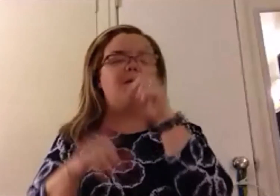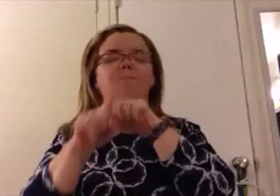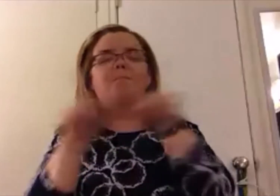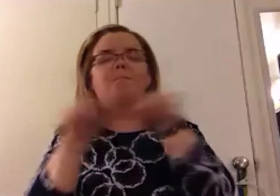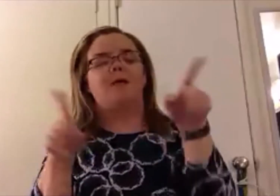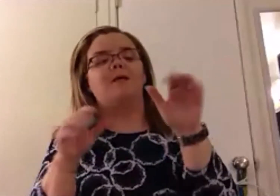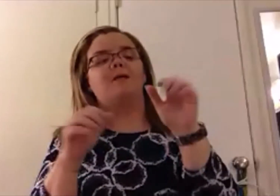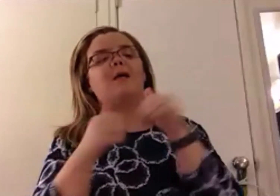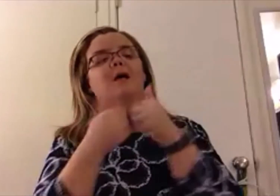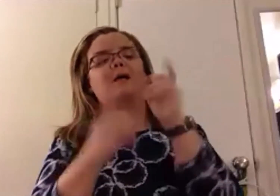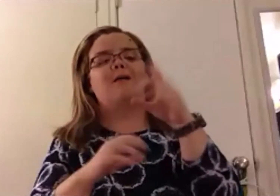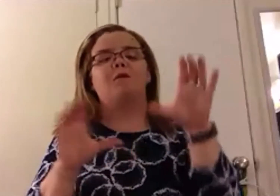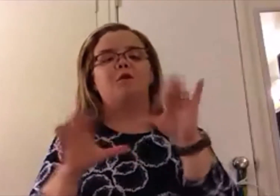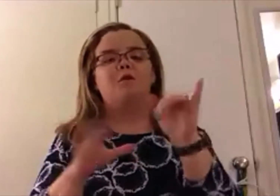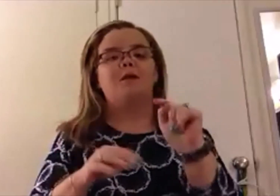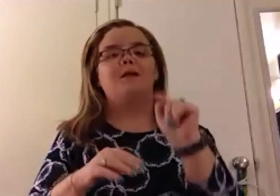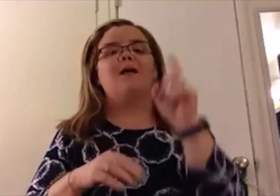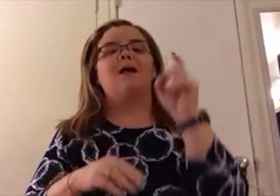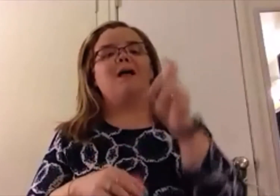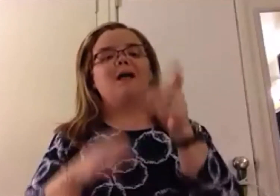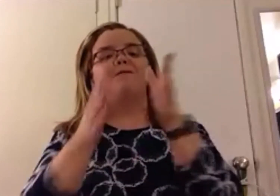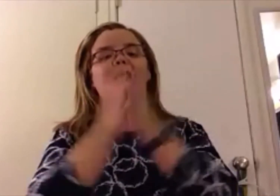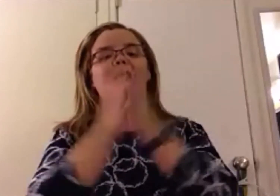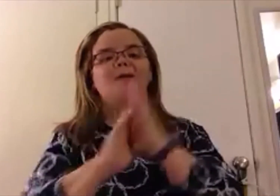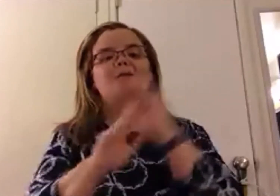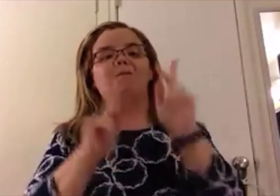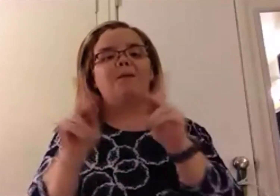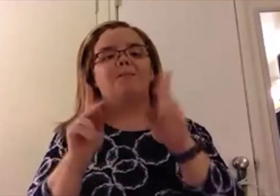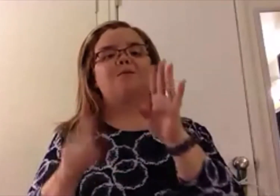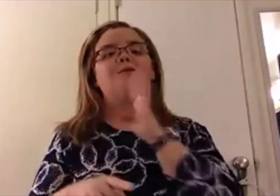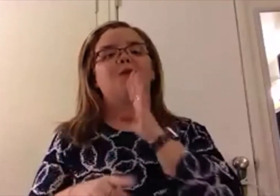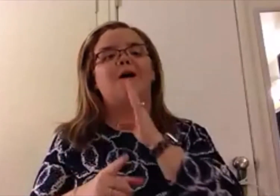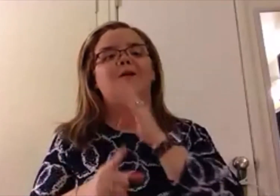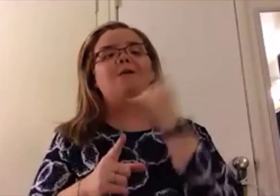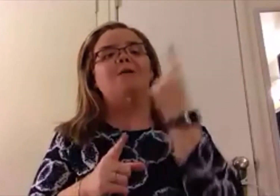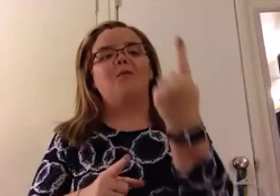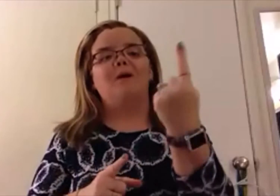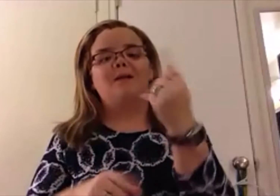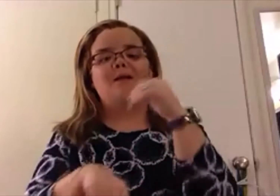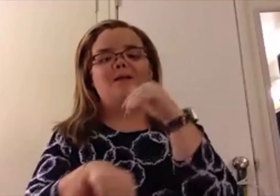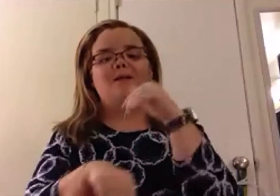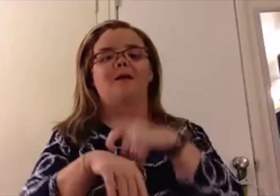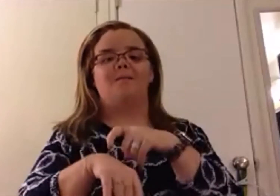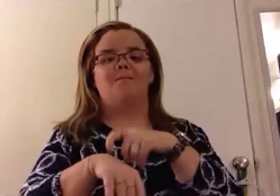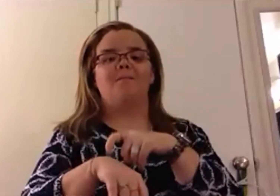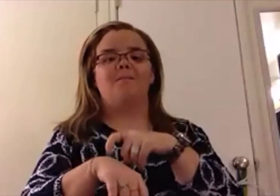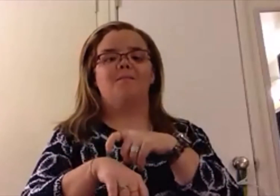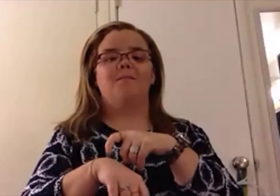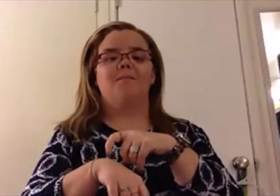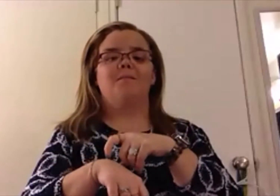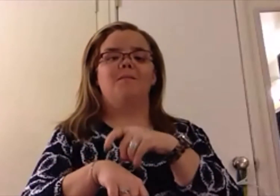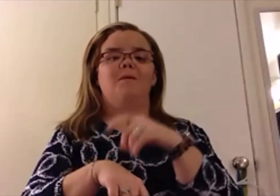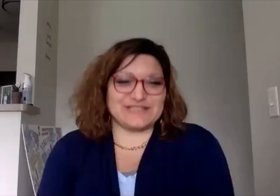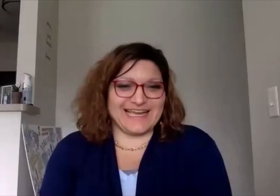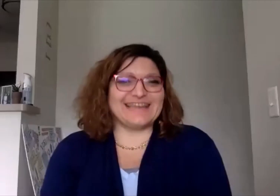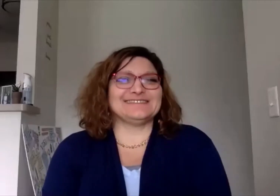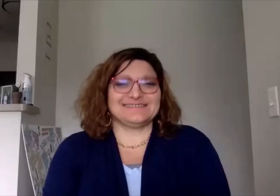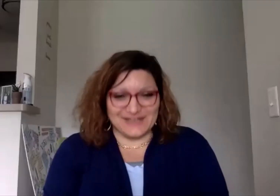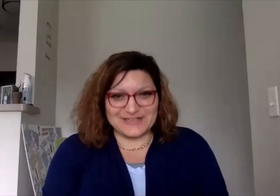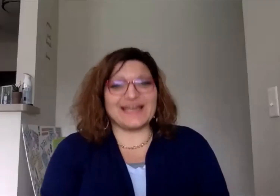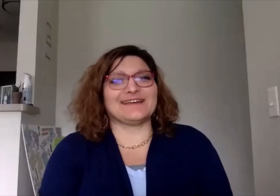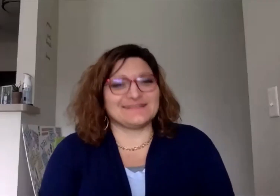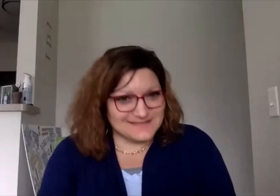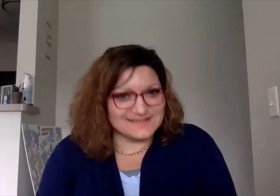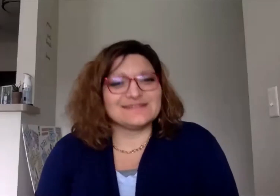but it's how i have to do it i have to ask people to talk one at a time okay okay because